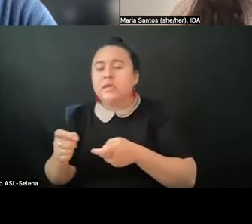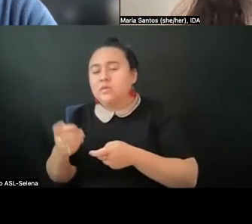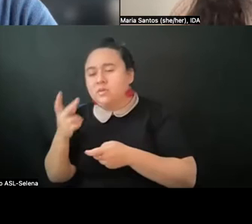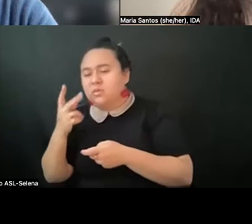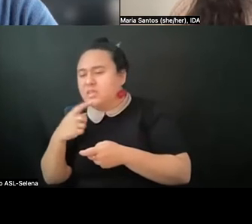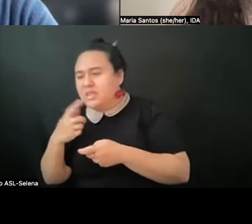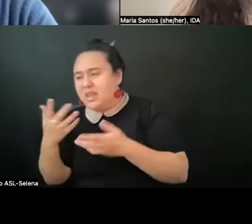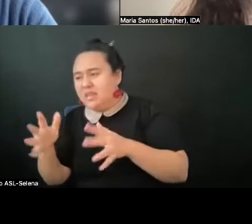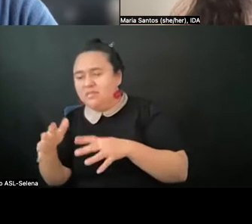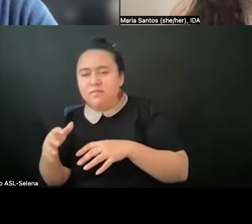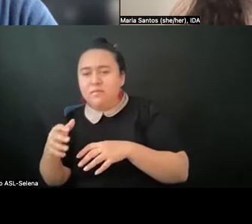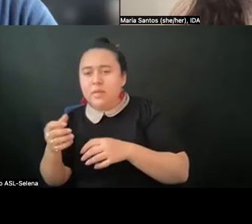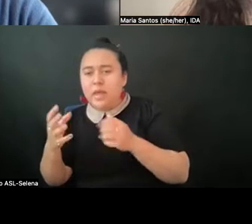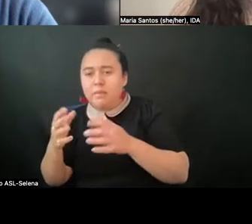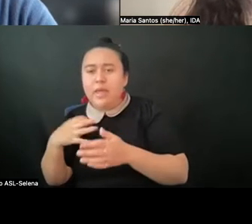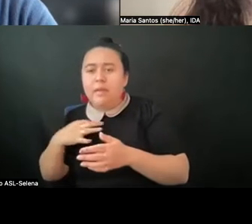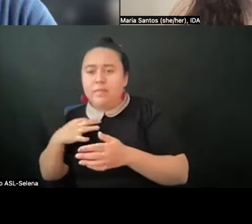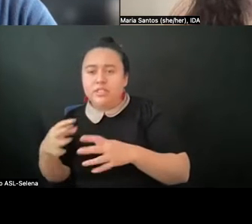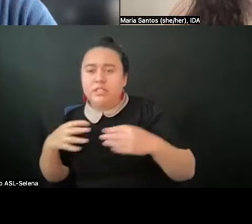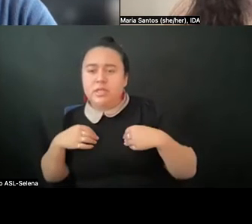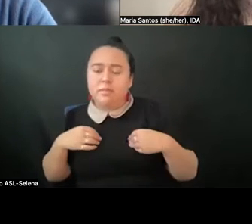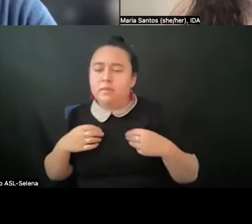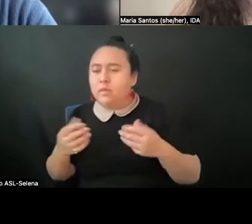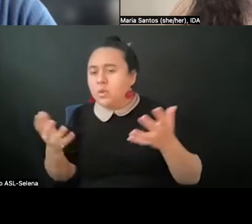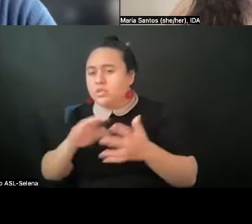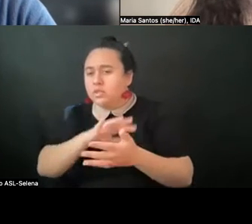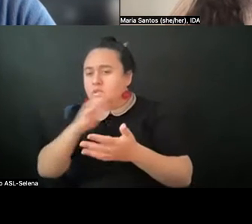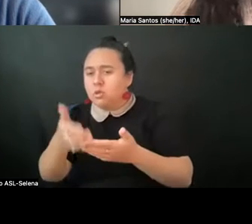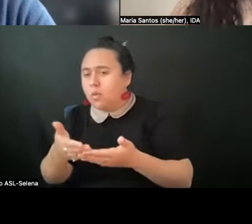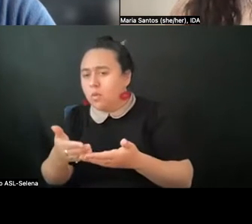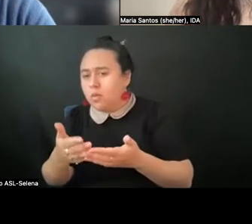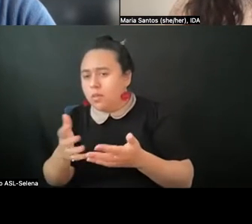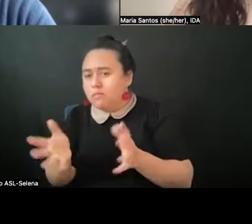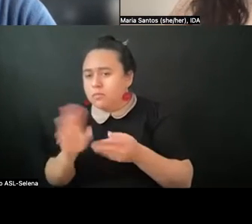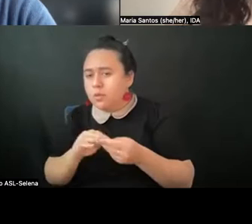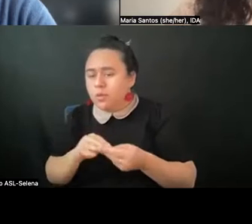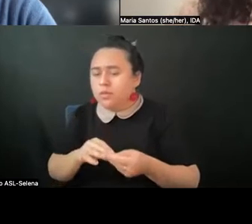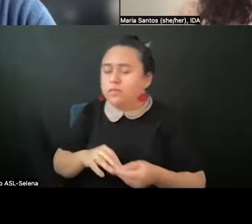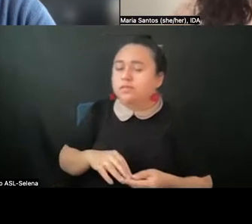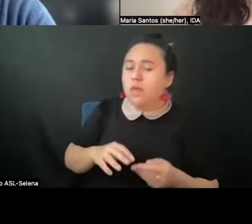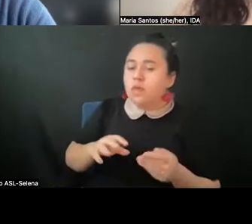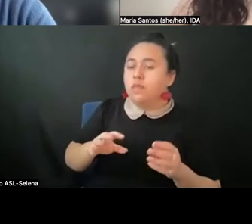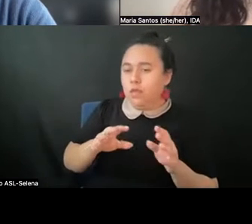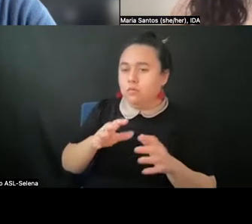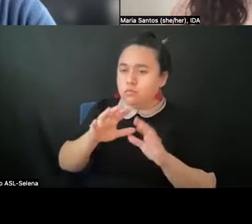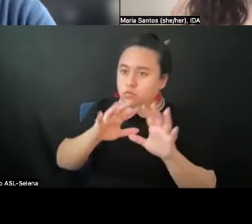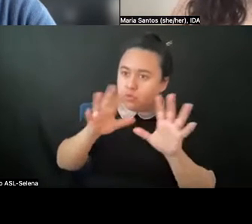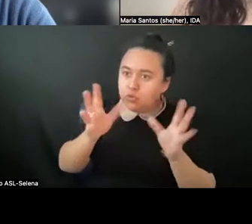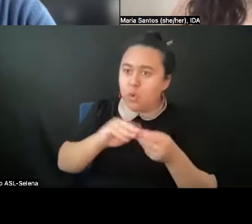The gross sum this year is $450,000.